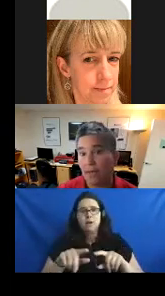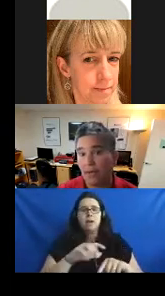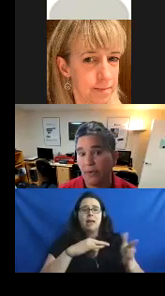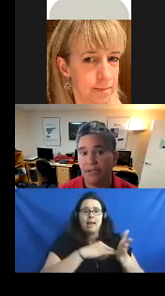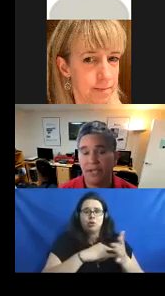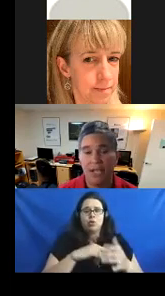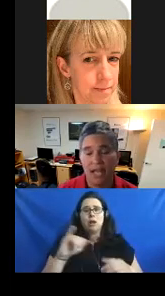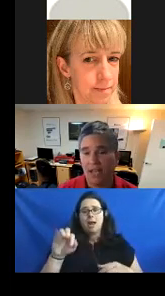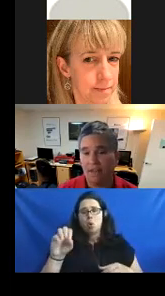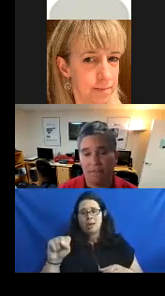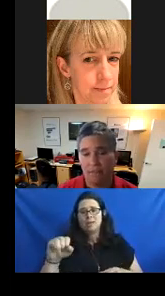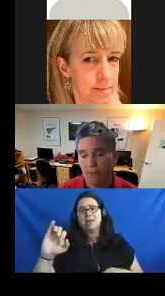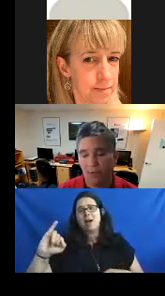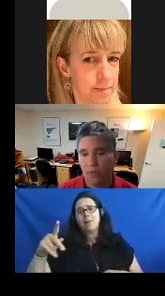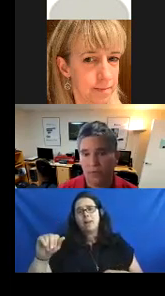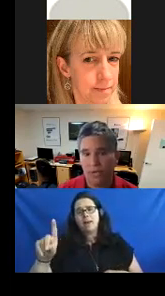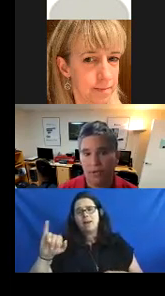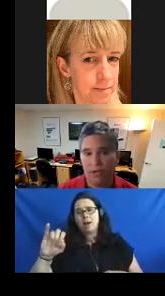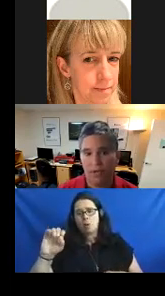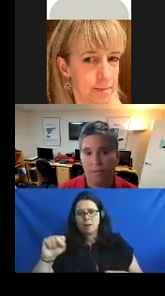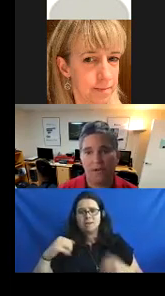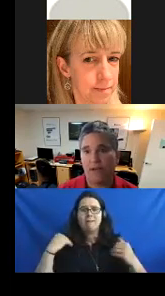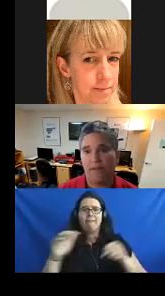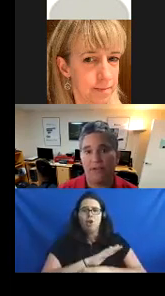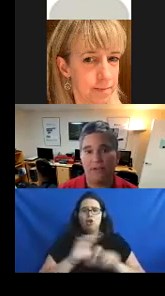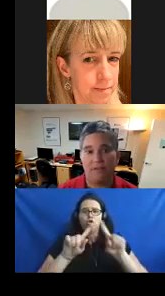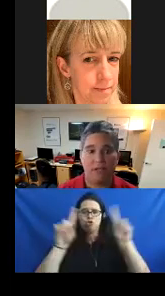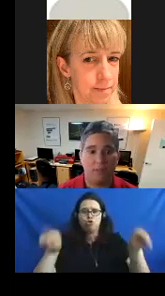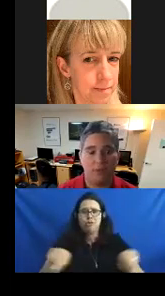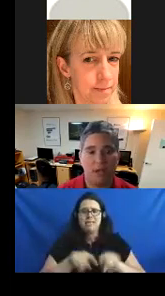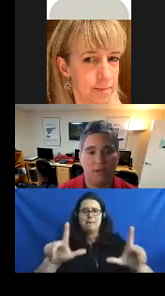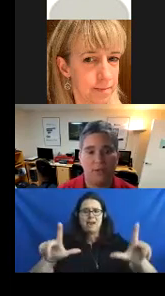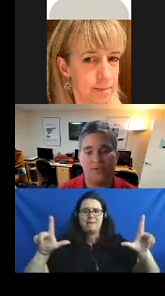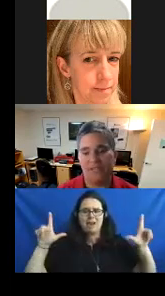FULL SCREEN MAGNIFIERS.